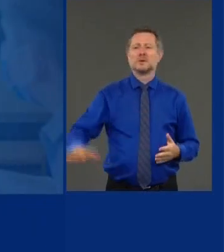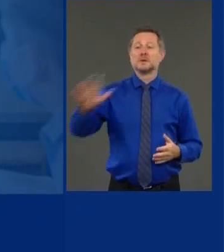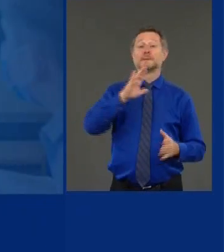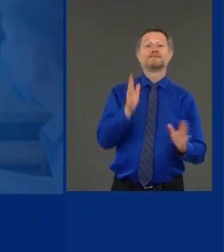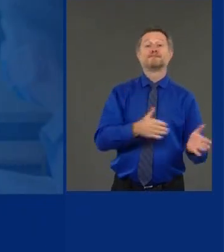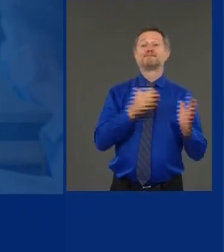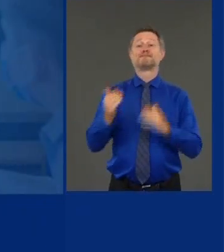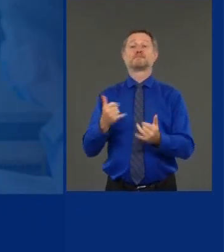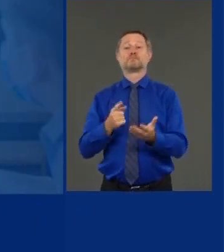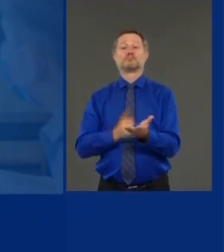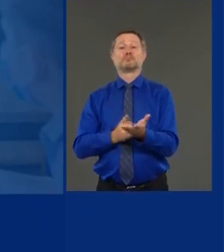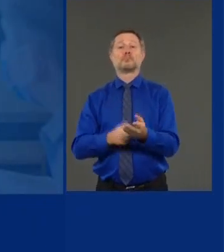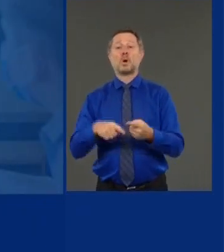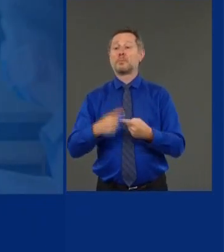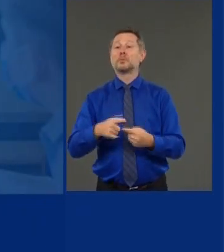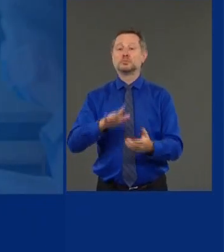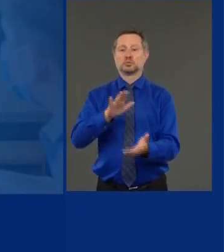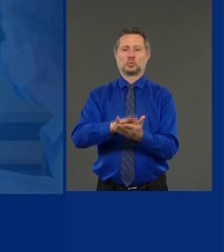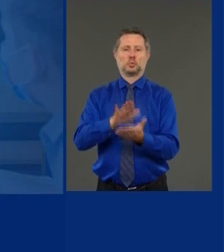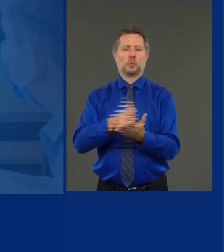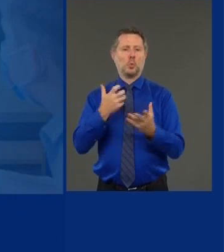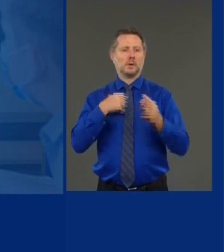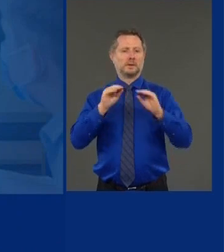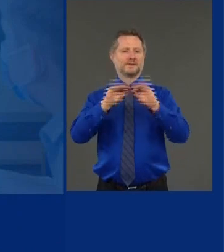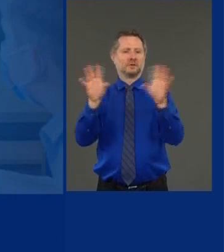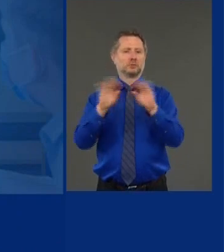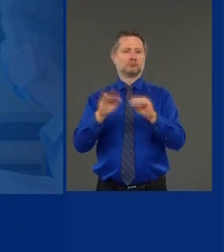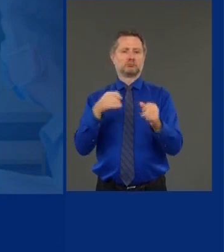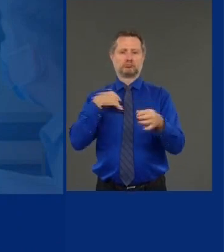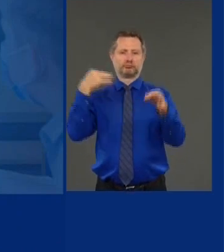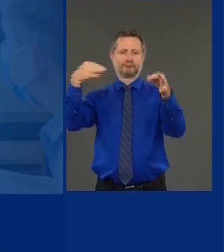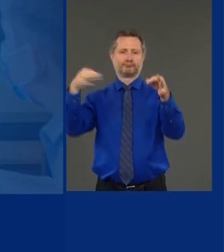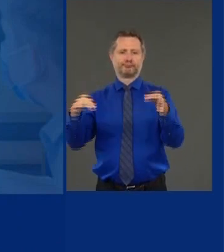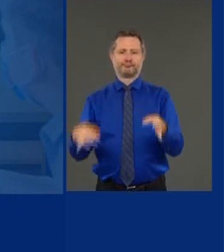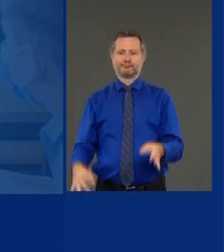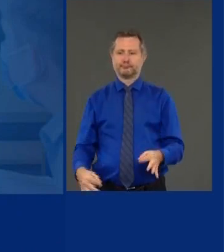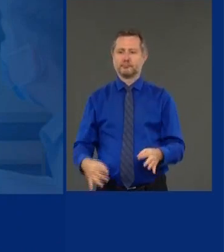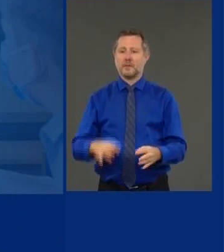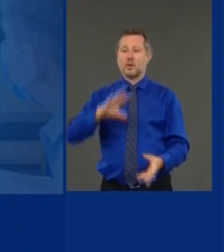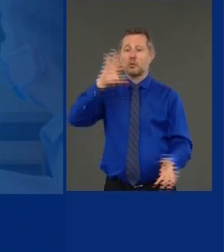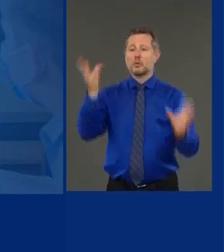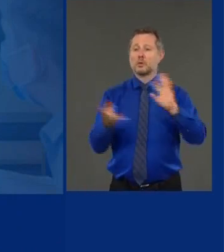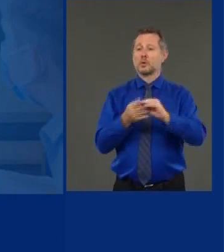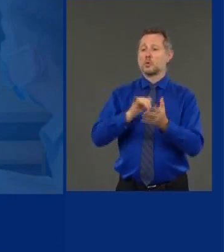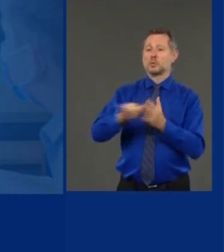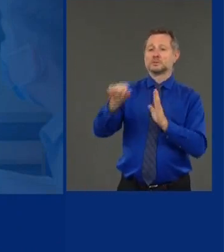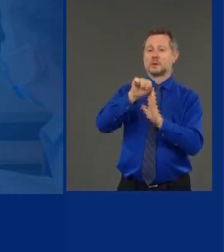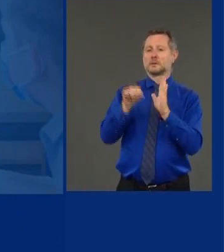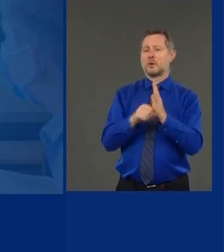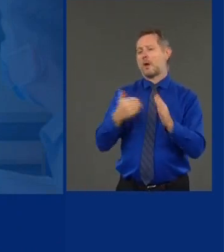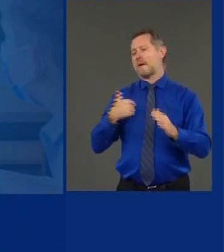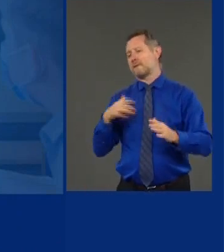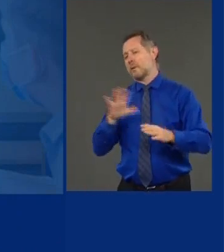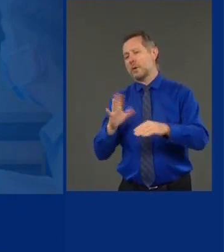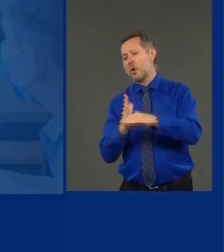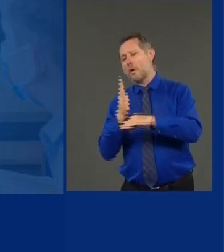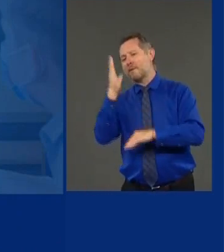WE NEED BETTER ENFORCEMENT ALL ACROSS THE STATE. ON THE ISSUE OF SCHOOLS, I WANT